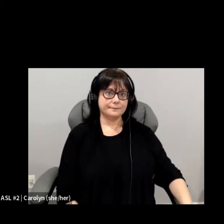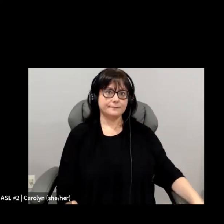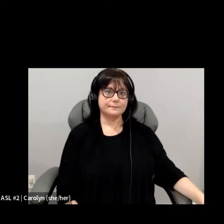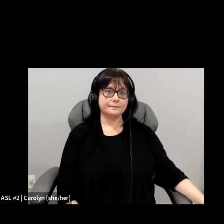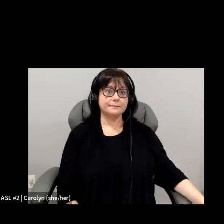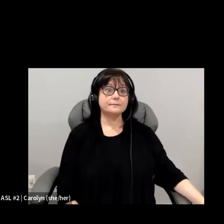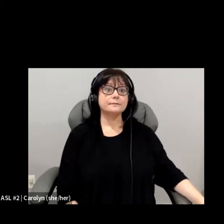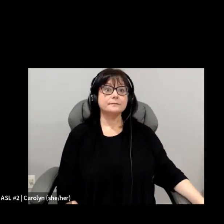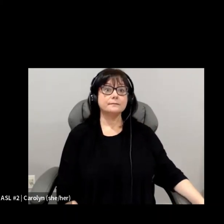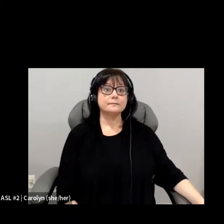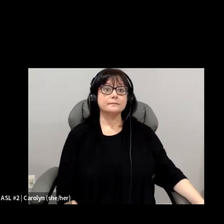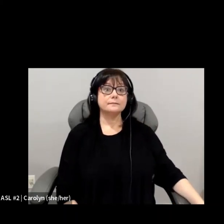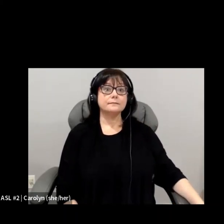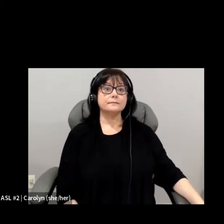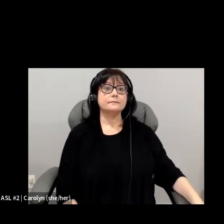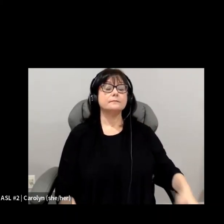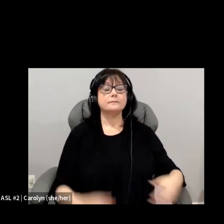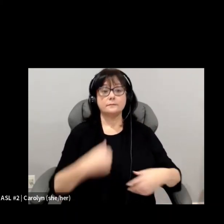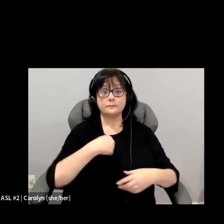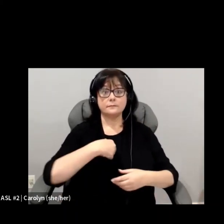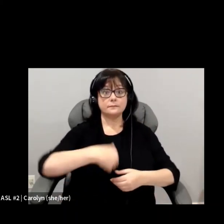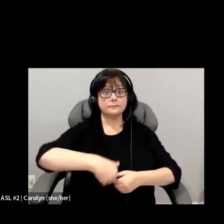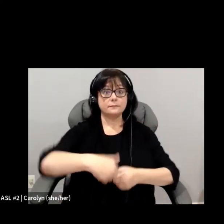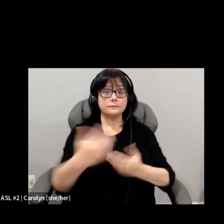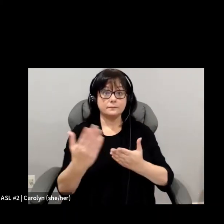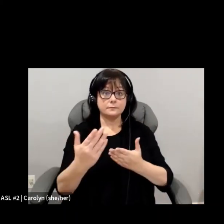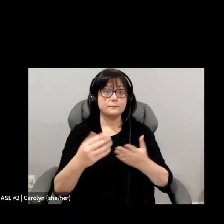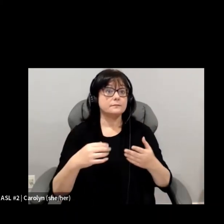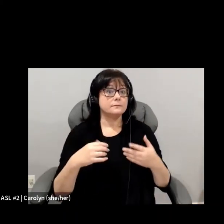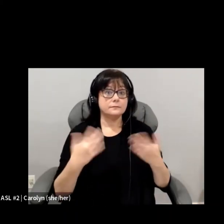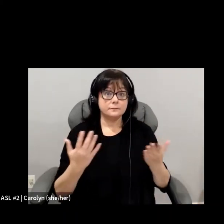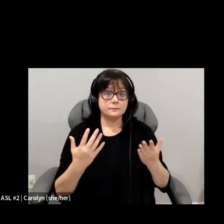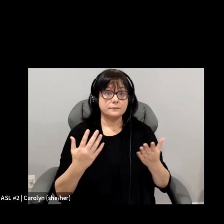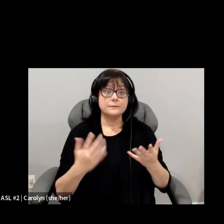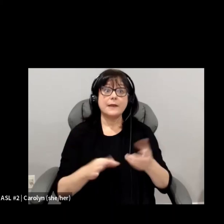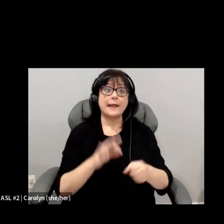I WOULD LIKE TO MAKE THE FOLLOWING MOTION TO ELECT THE FOLLOWING MEMBERS TO THE BOARD